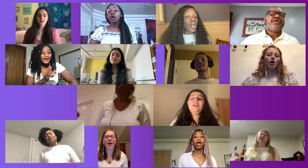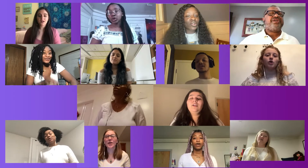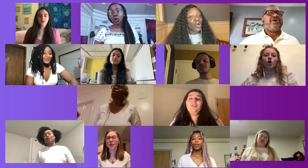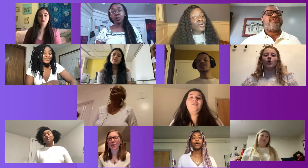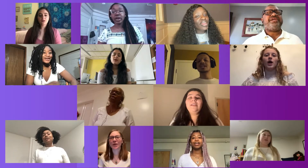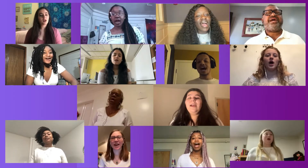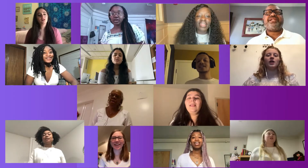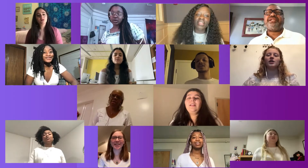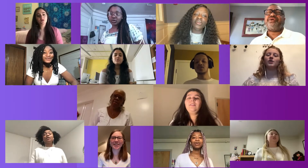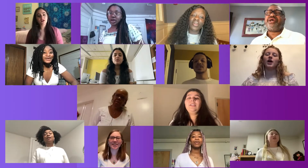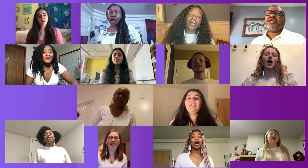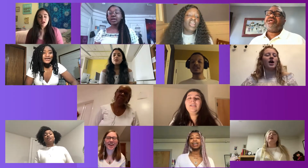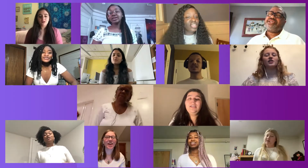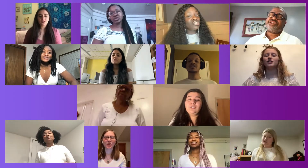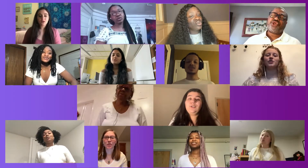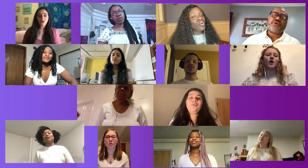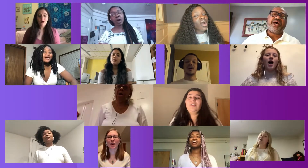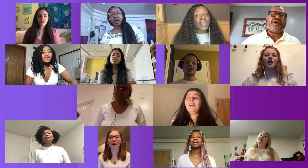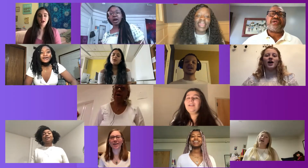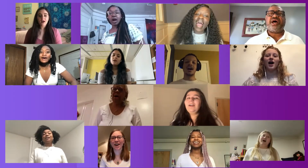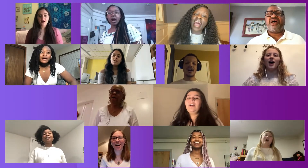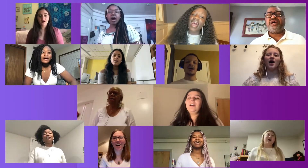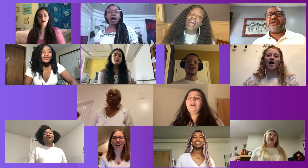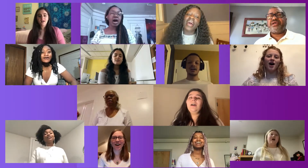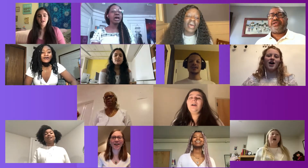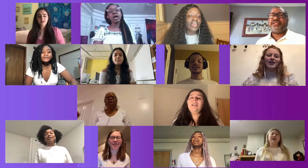Glory hallelujah is to our God